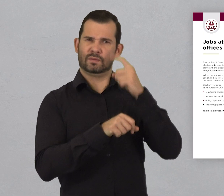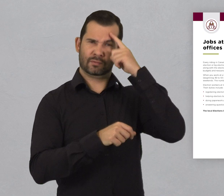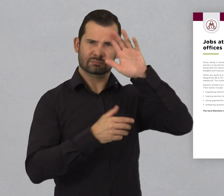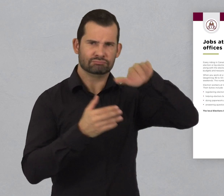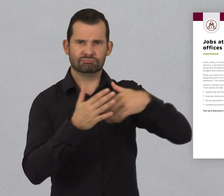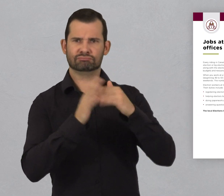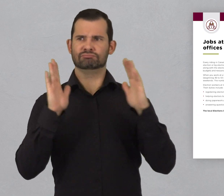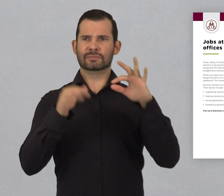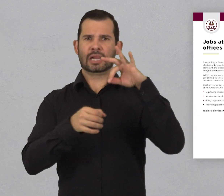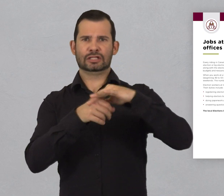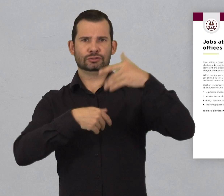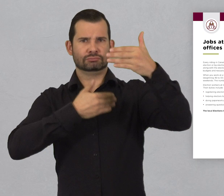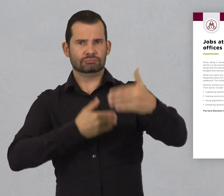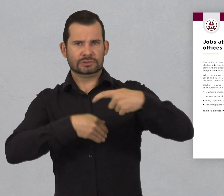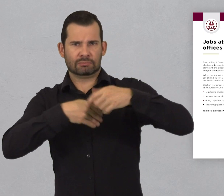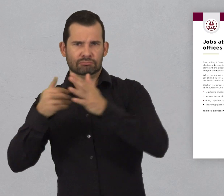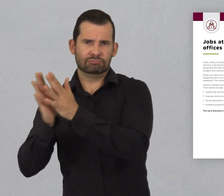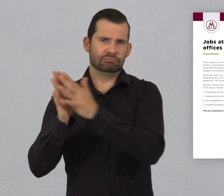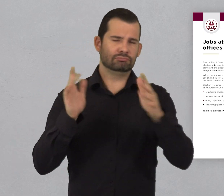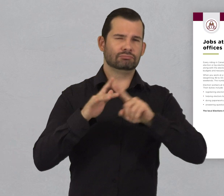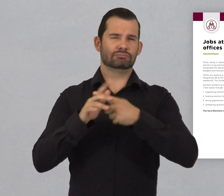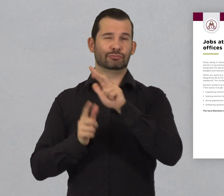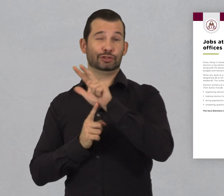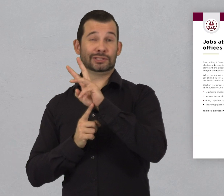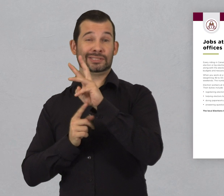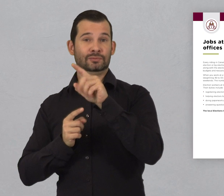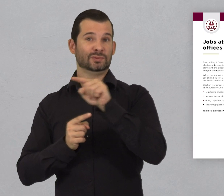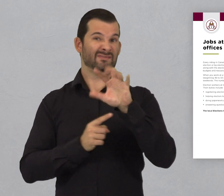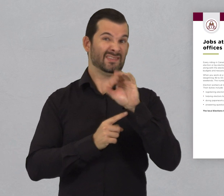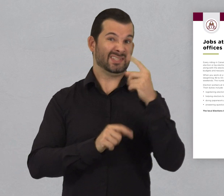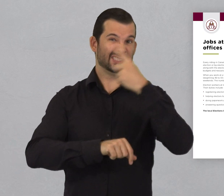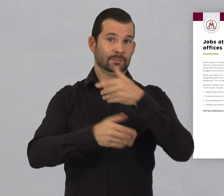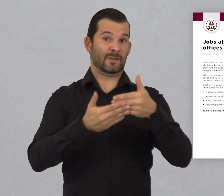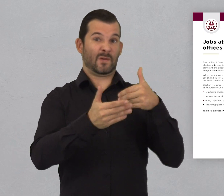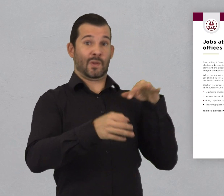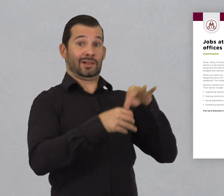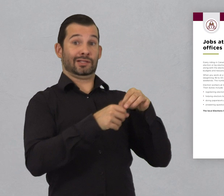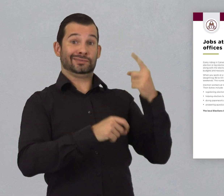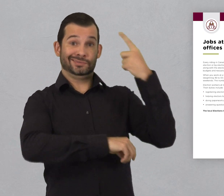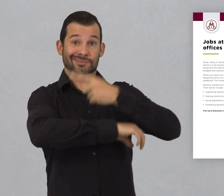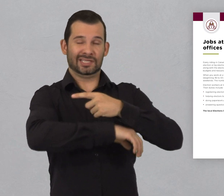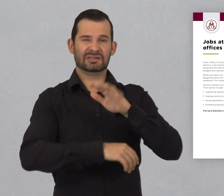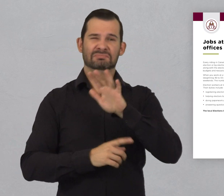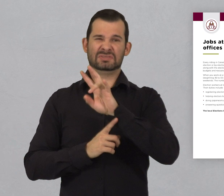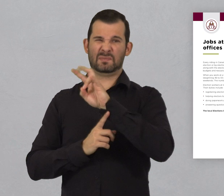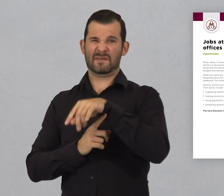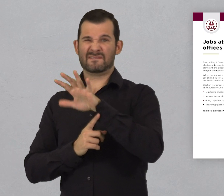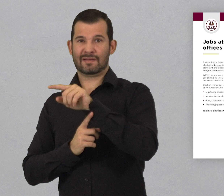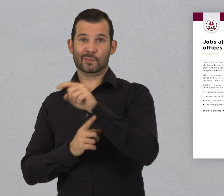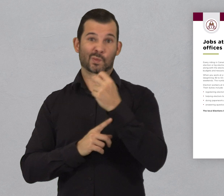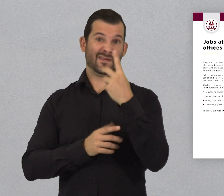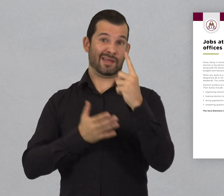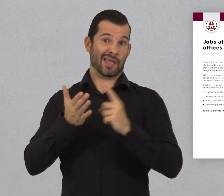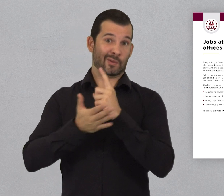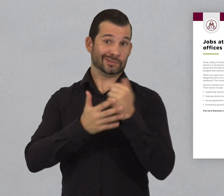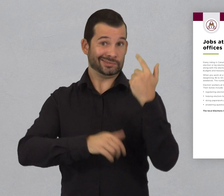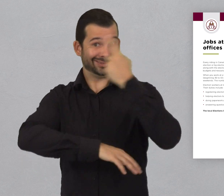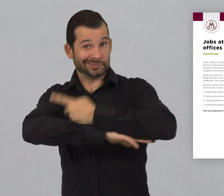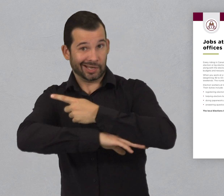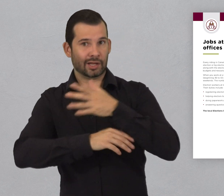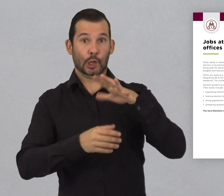you work for the entire election period (beginning 36 to 50 days before election day) from 7.5 to 12